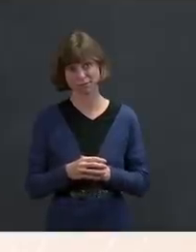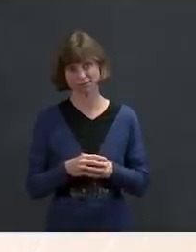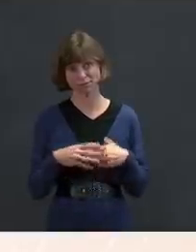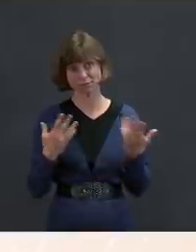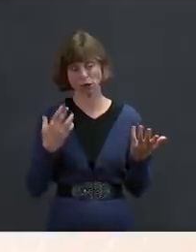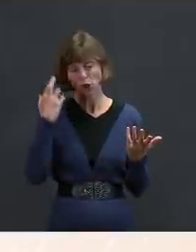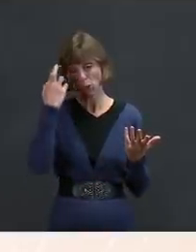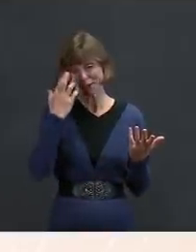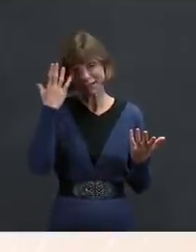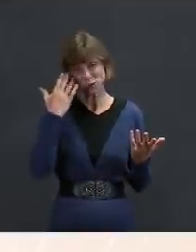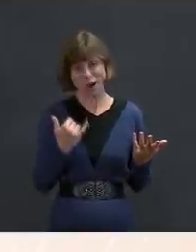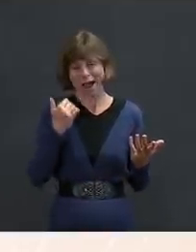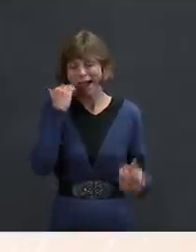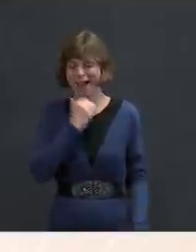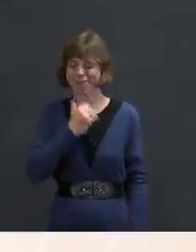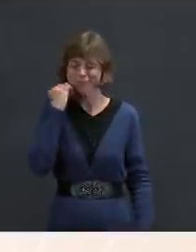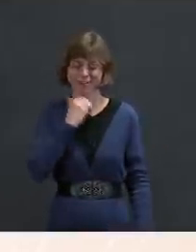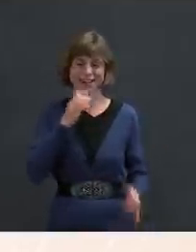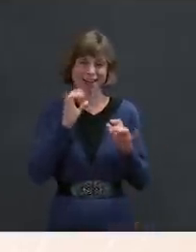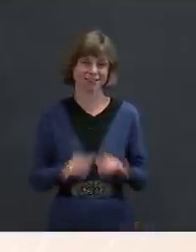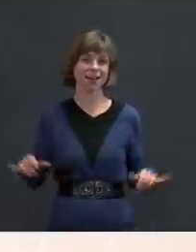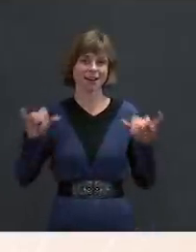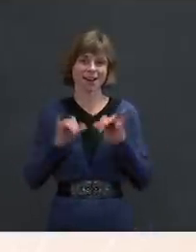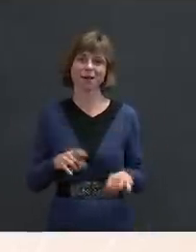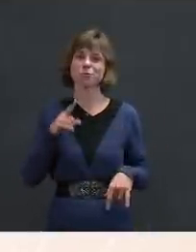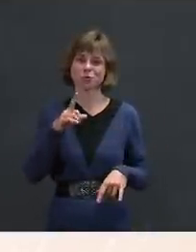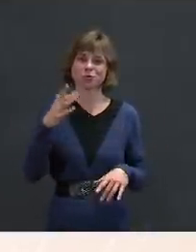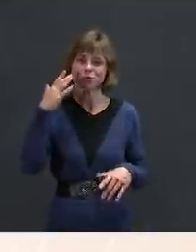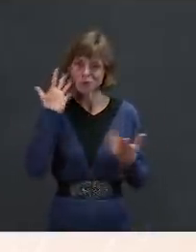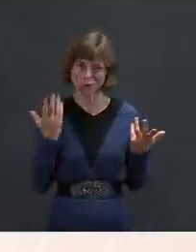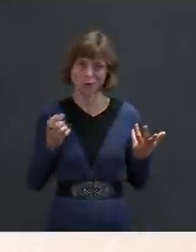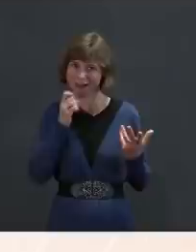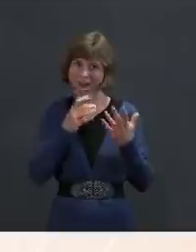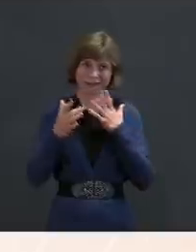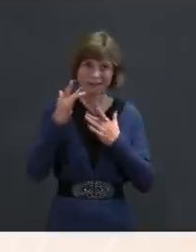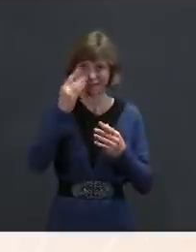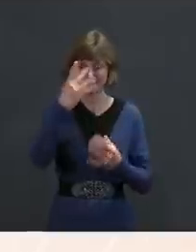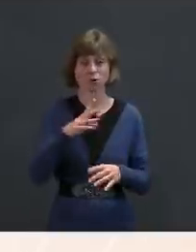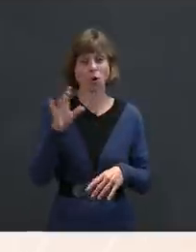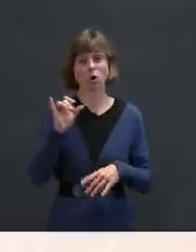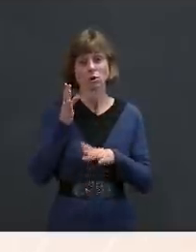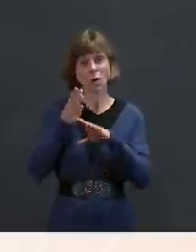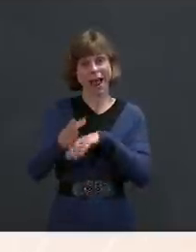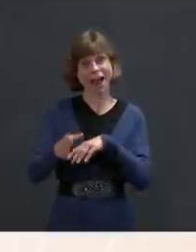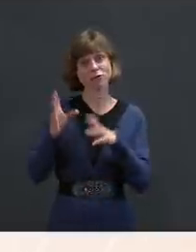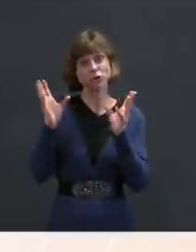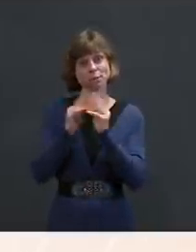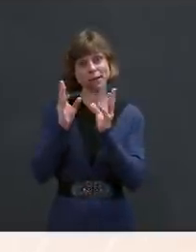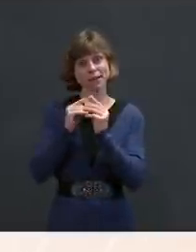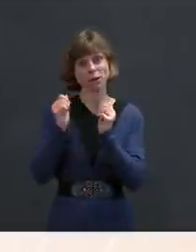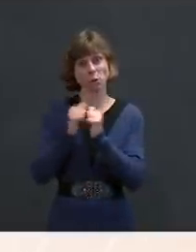So I don't think you've had a shortage of that. He'll also be speaking after the bilateral meeting with Mexico. But I'll check and see if there's more that can be done.